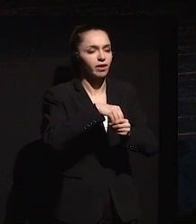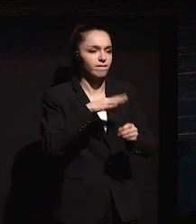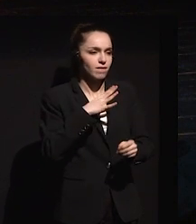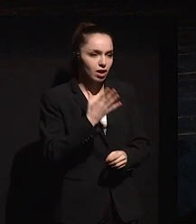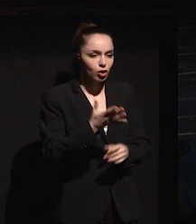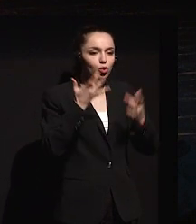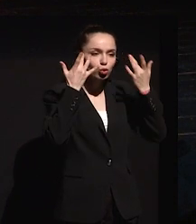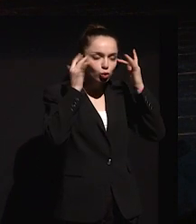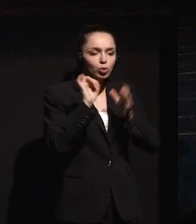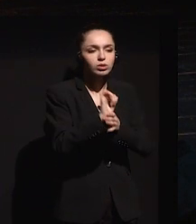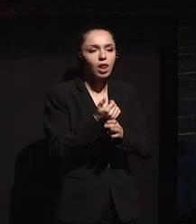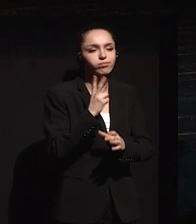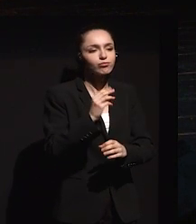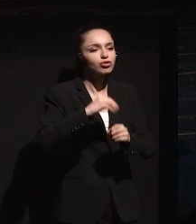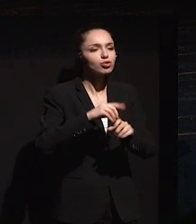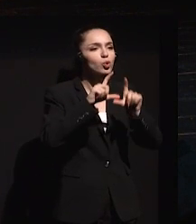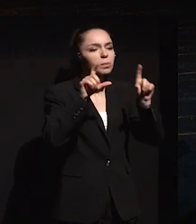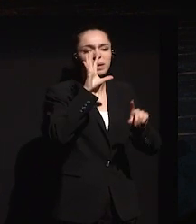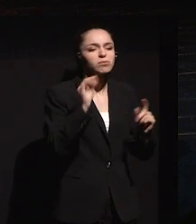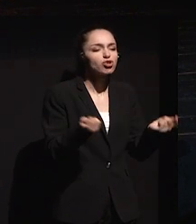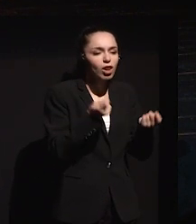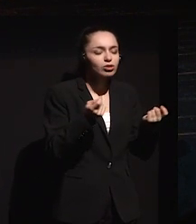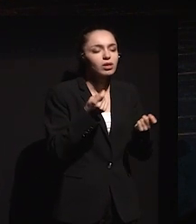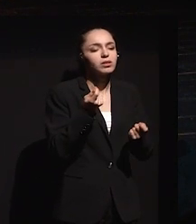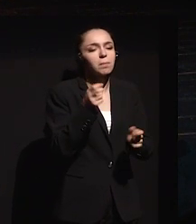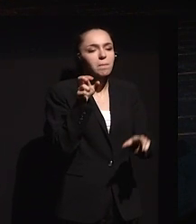inclusion policies in all relevant institutions, and organizing